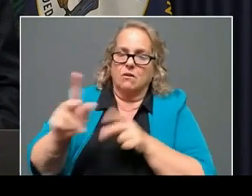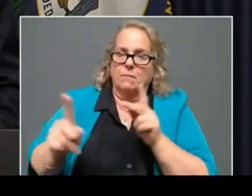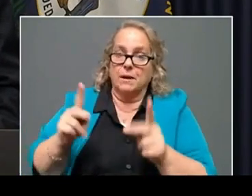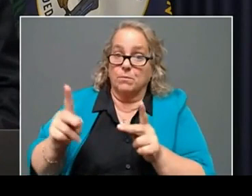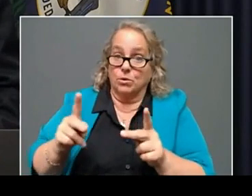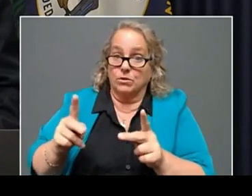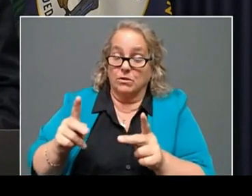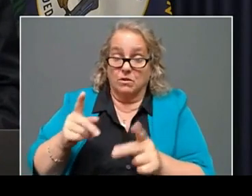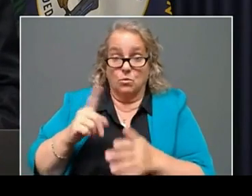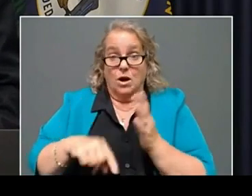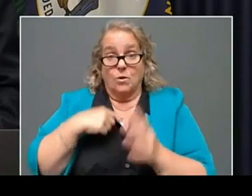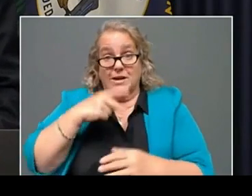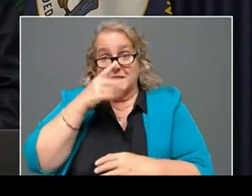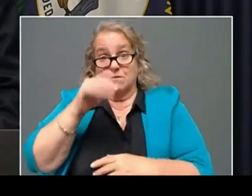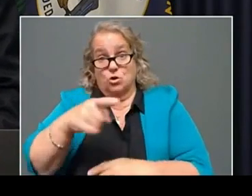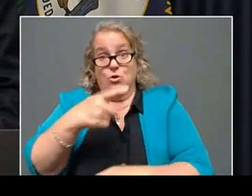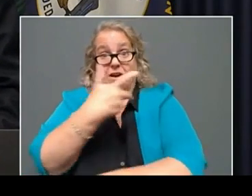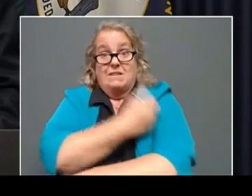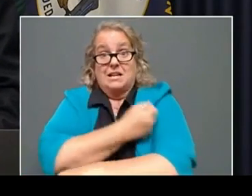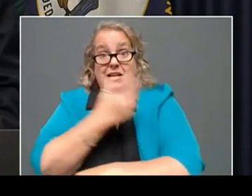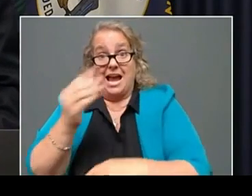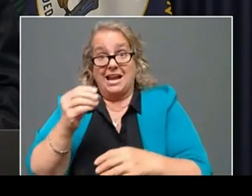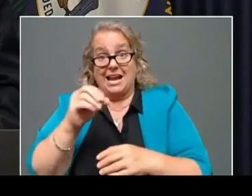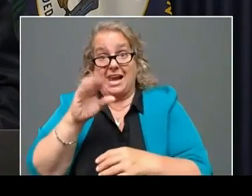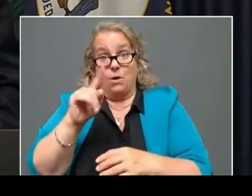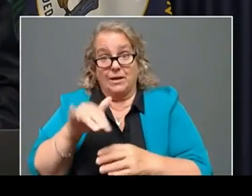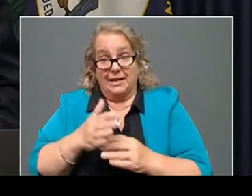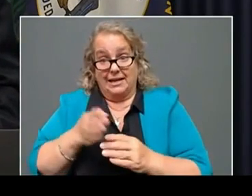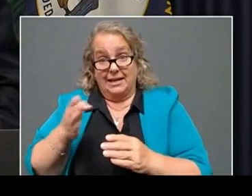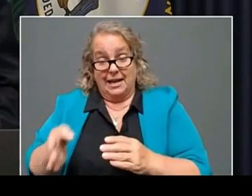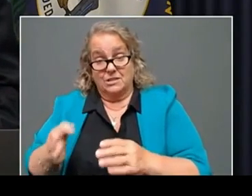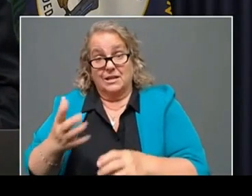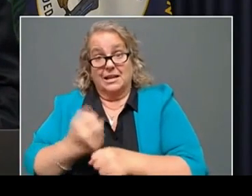vaccinated and the county next to you gets vaccinated, You're in a safer area.